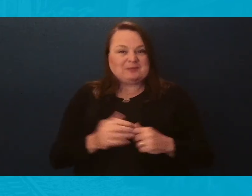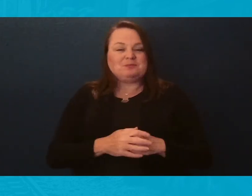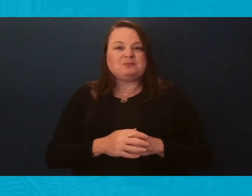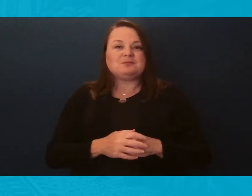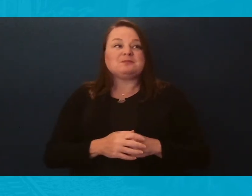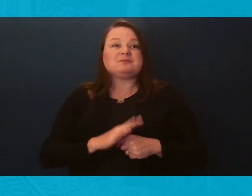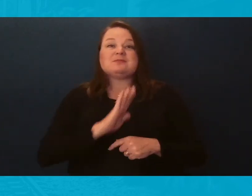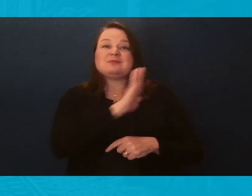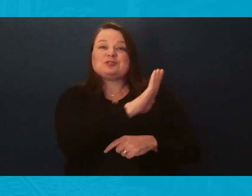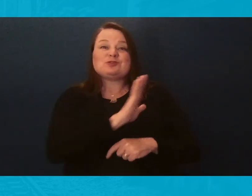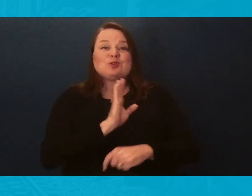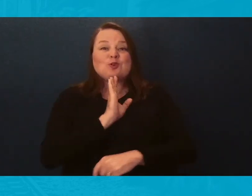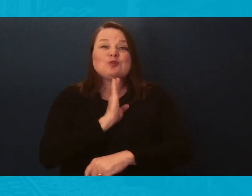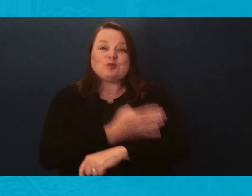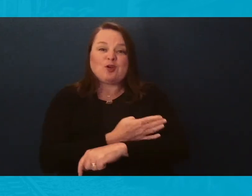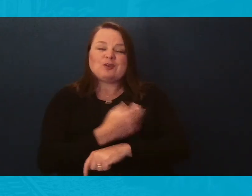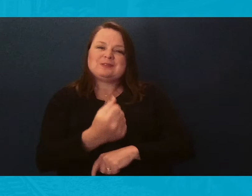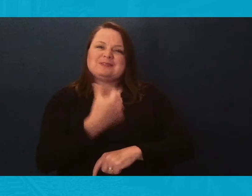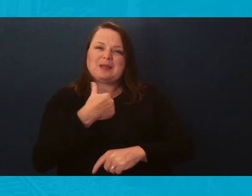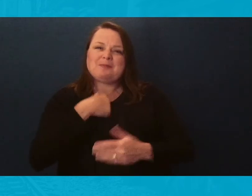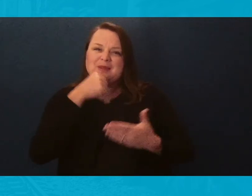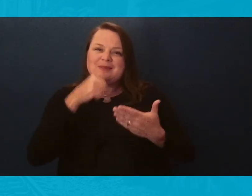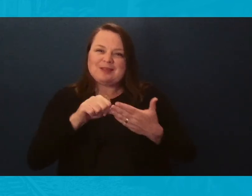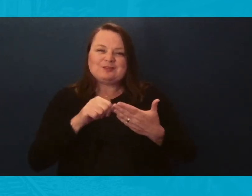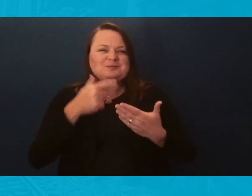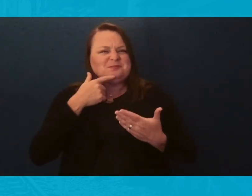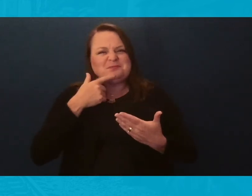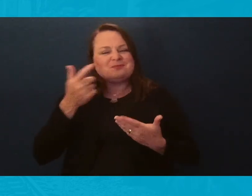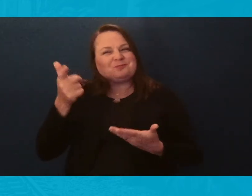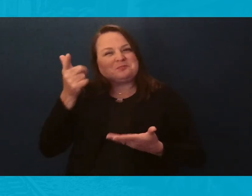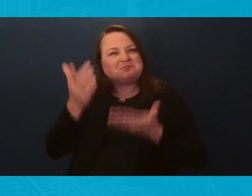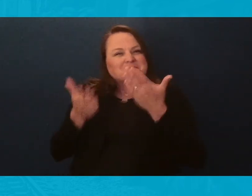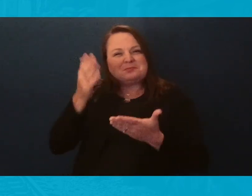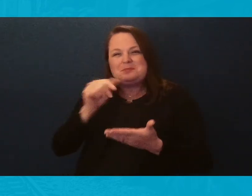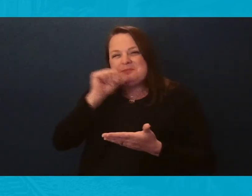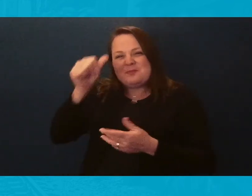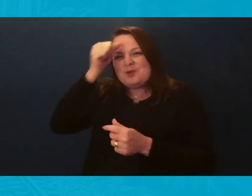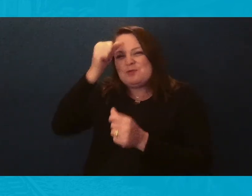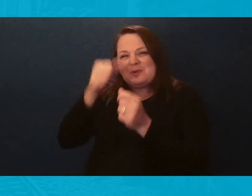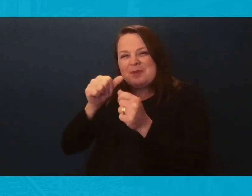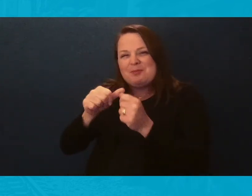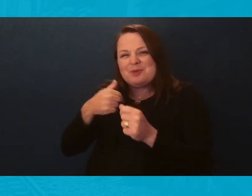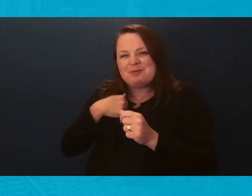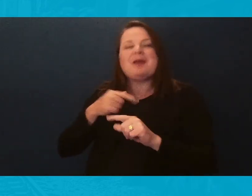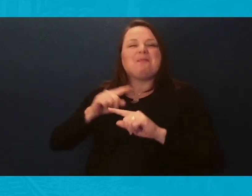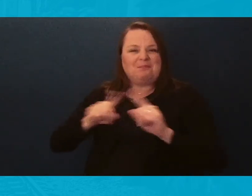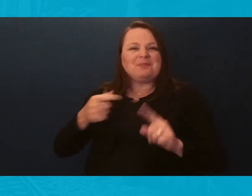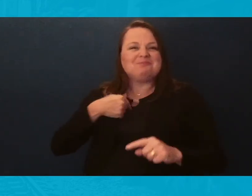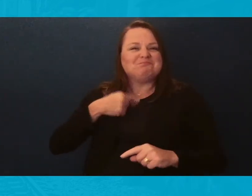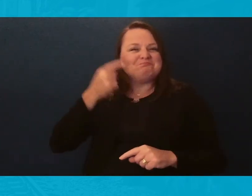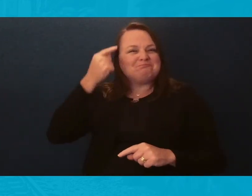And I received this letter from Pastor Gordy's daughter, saying "You may not remember me," and of course, I did, and then she went on